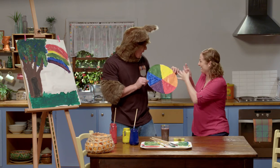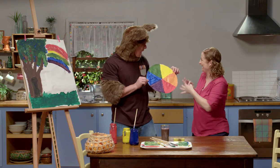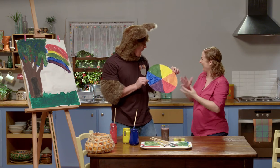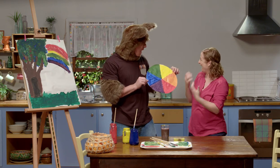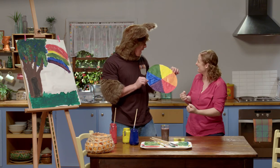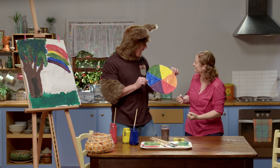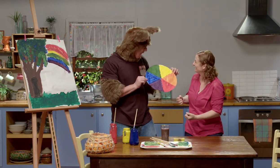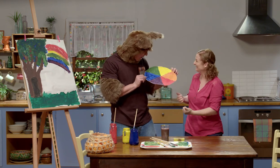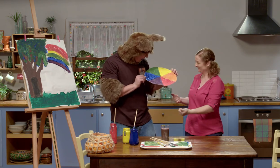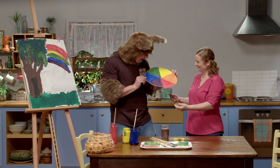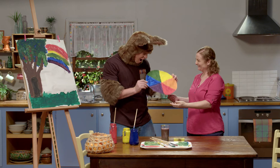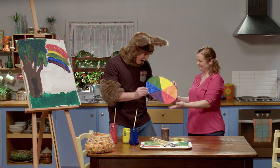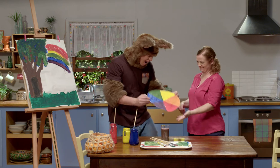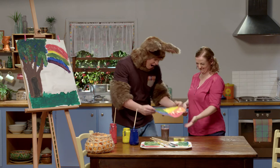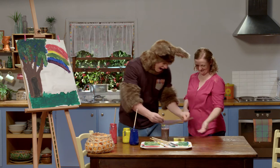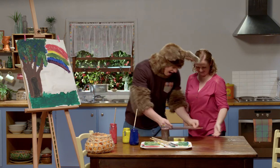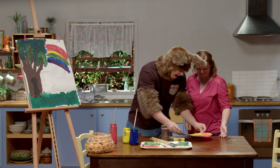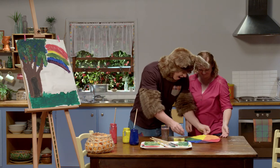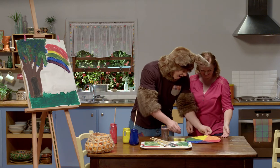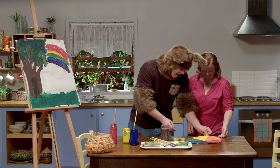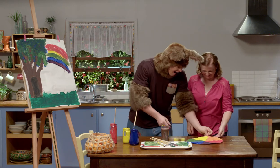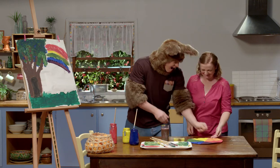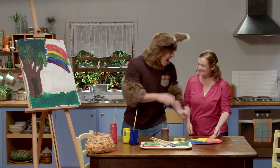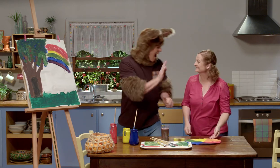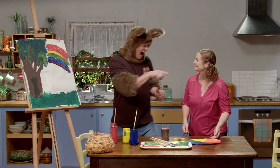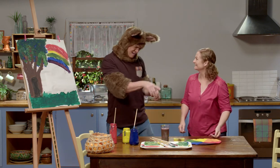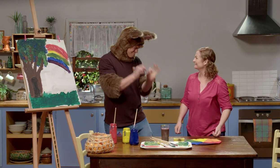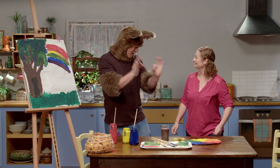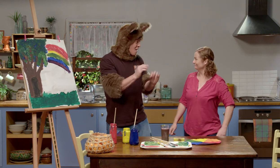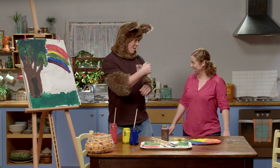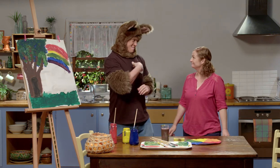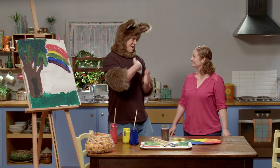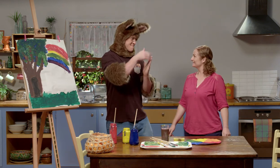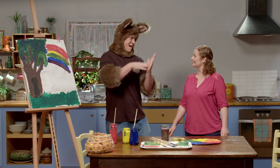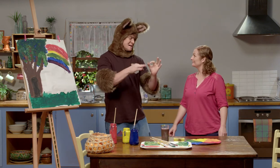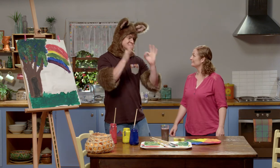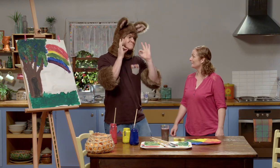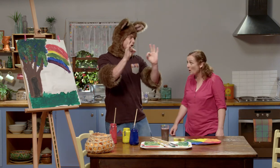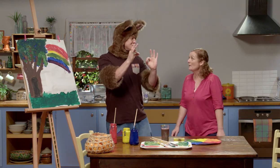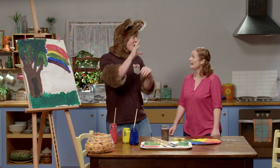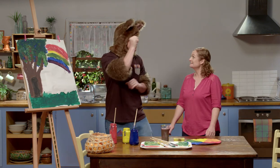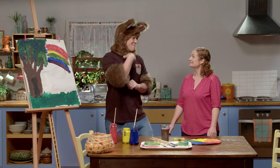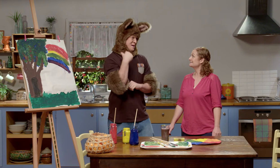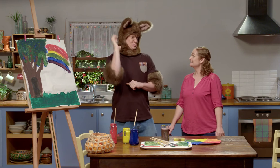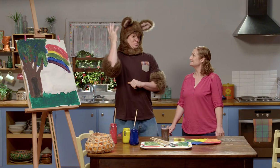You see how it all links together? Wow, that is special. The painting that I did